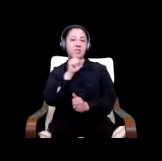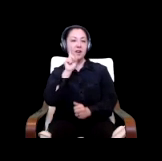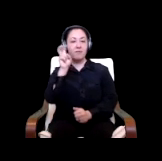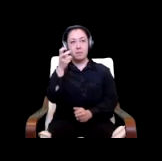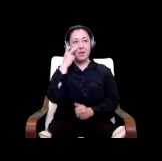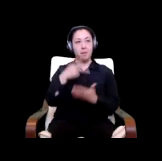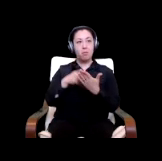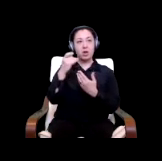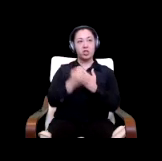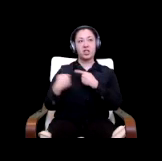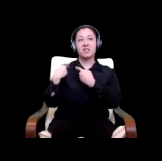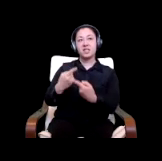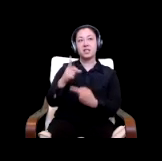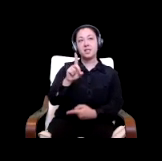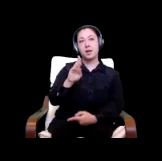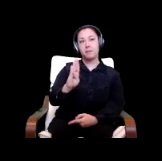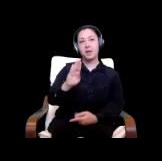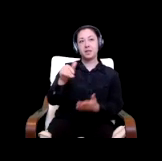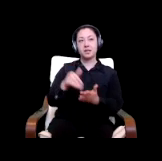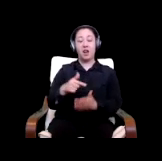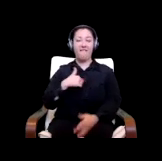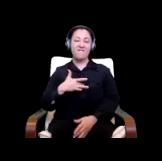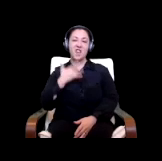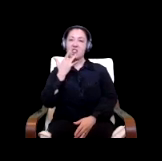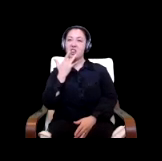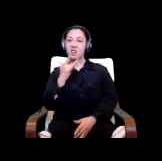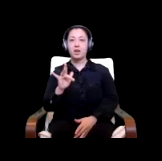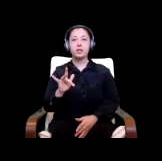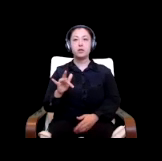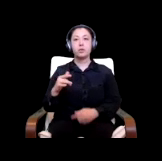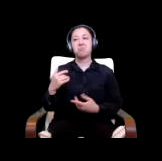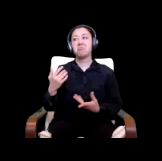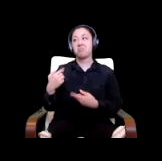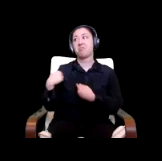to have spent a good chunk of time working with her.